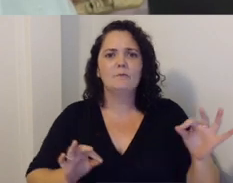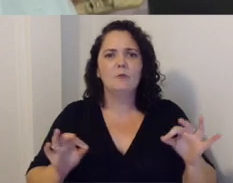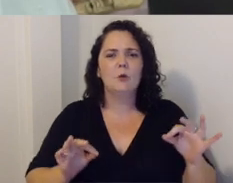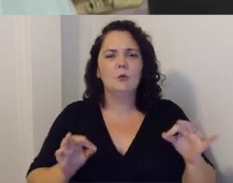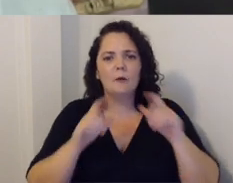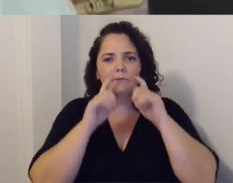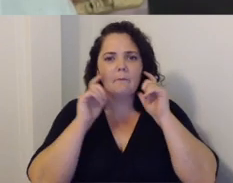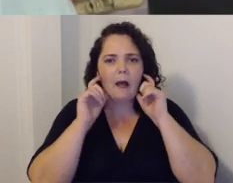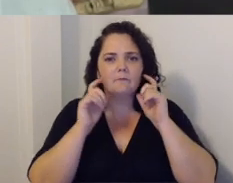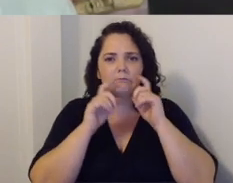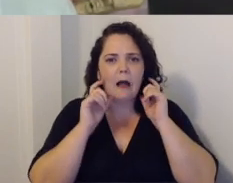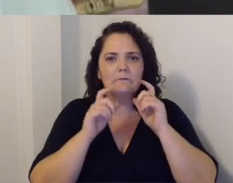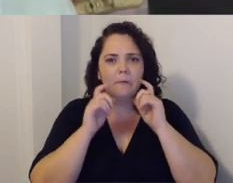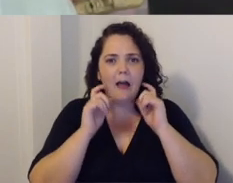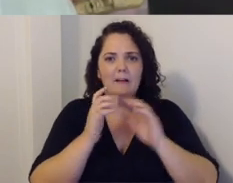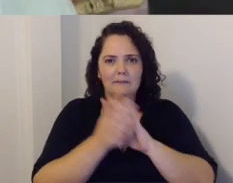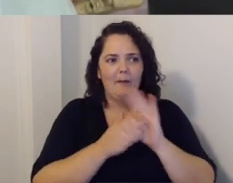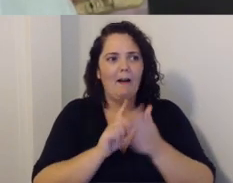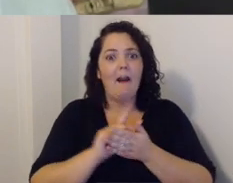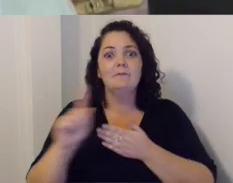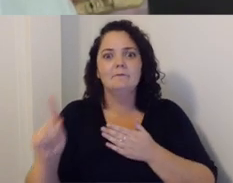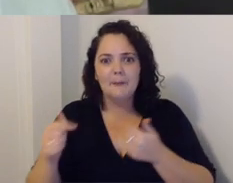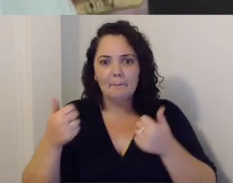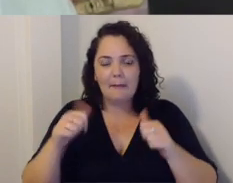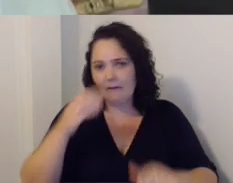to seeing faces again, we're going to keep this up after uh